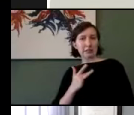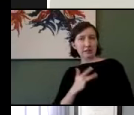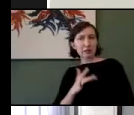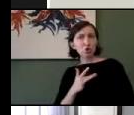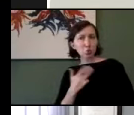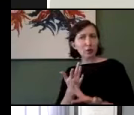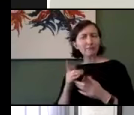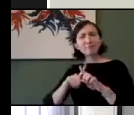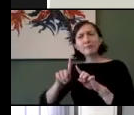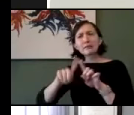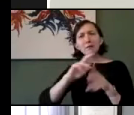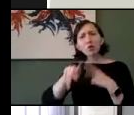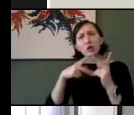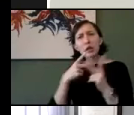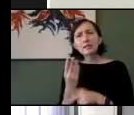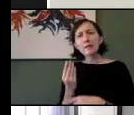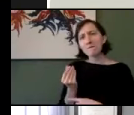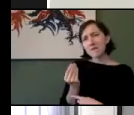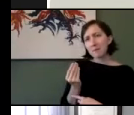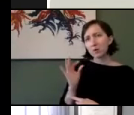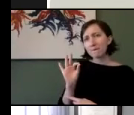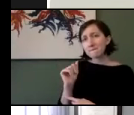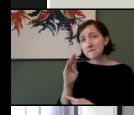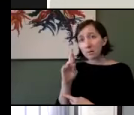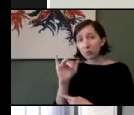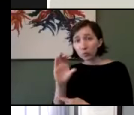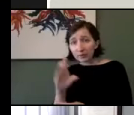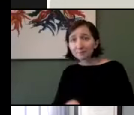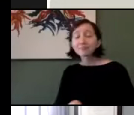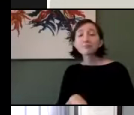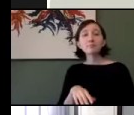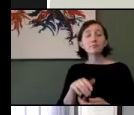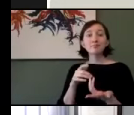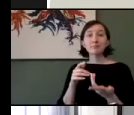inability to avoid frequent touching of the mask or face;